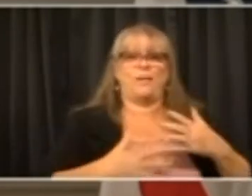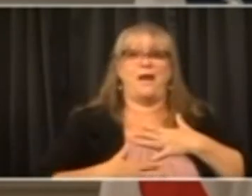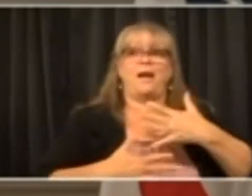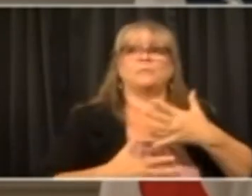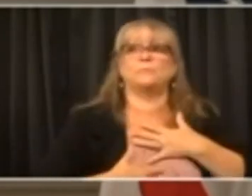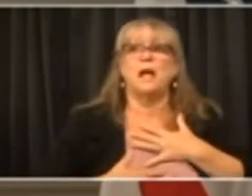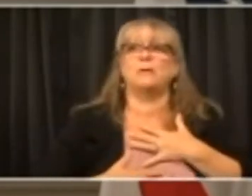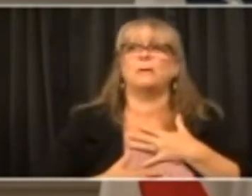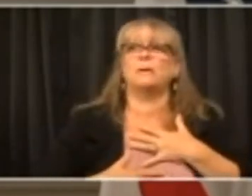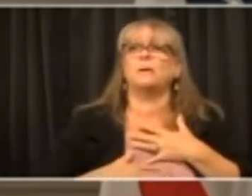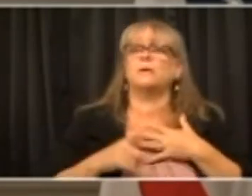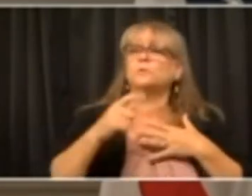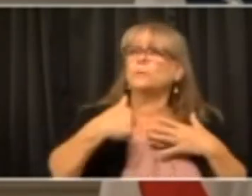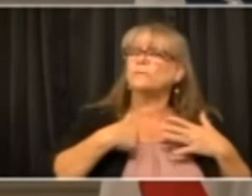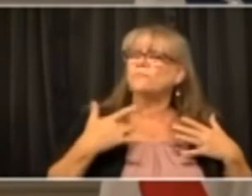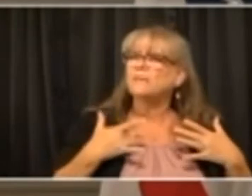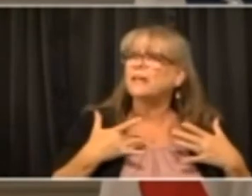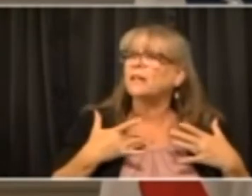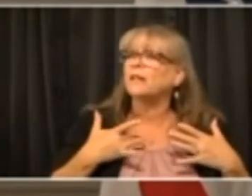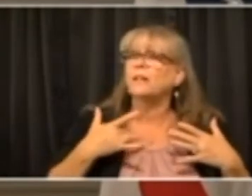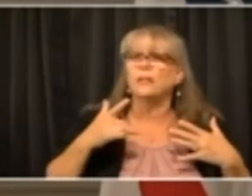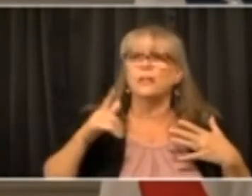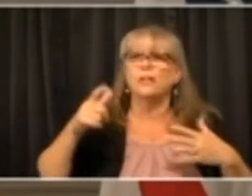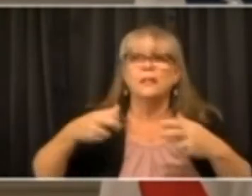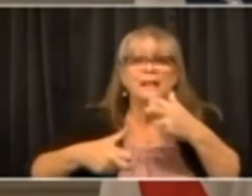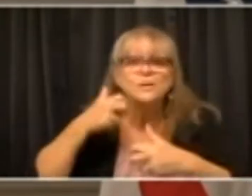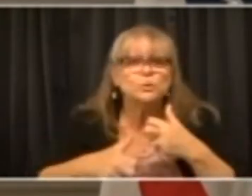are due to wildfire smoke or due to covid19